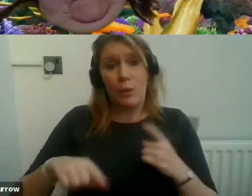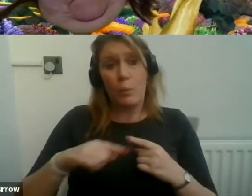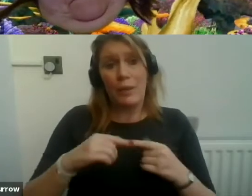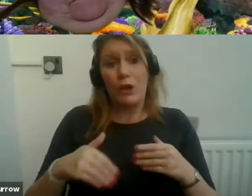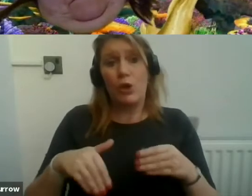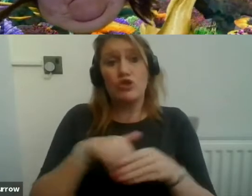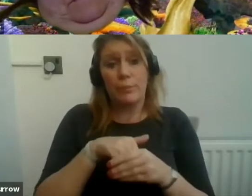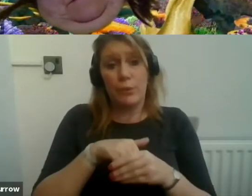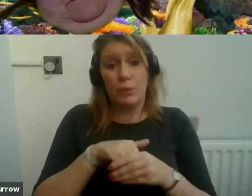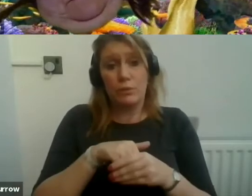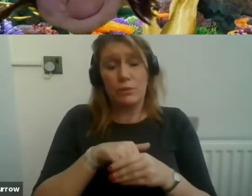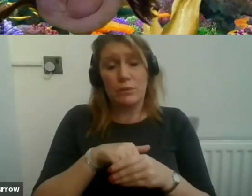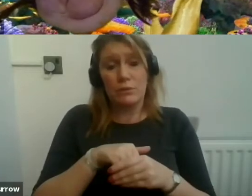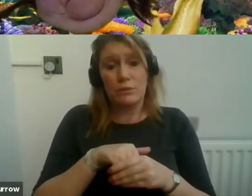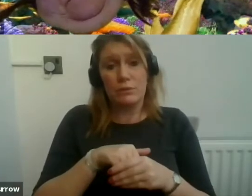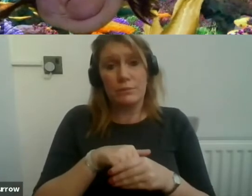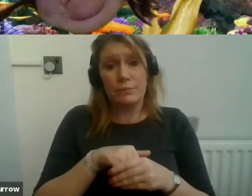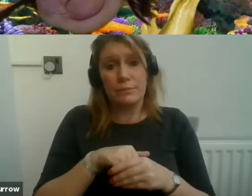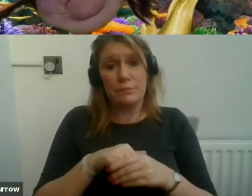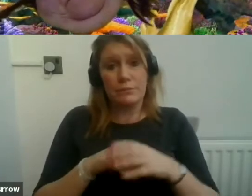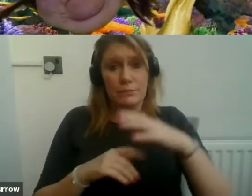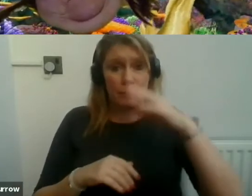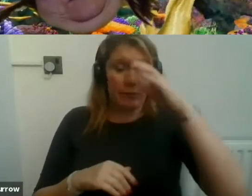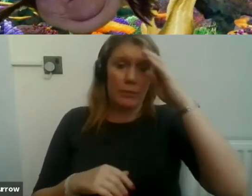Yes.